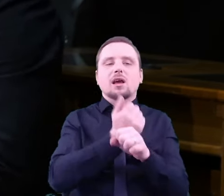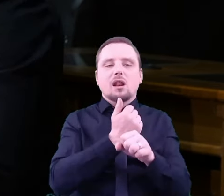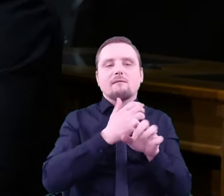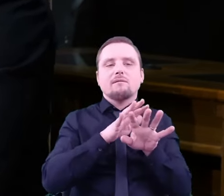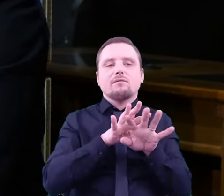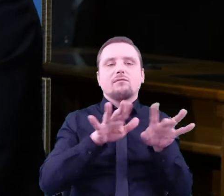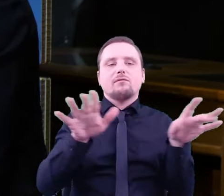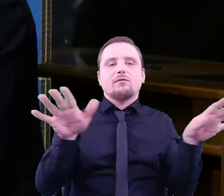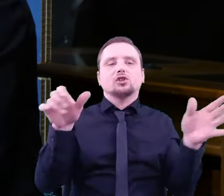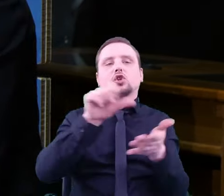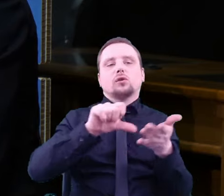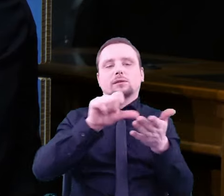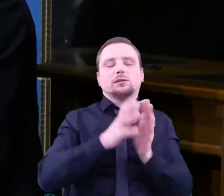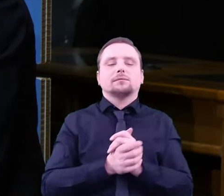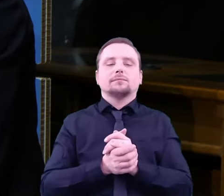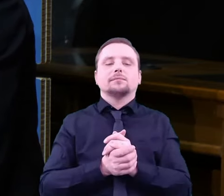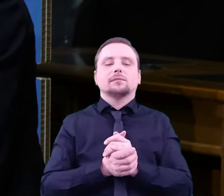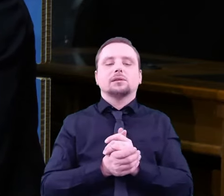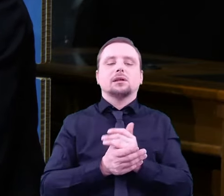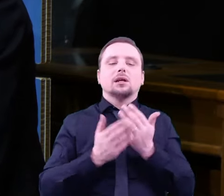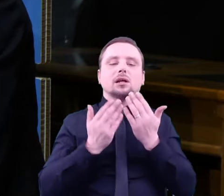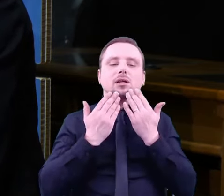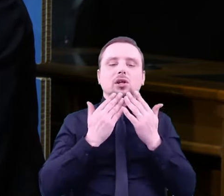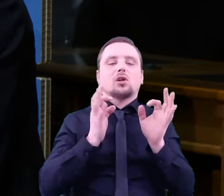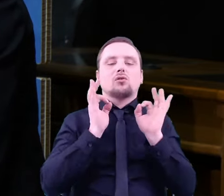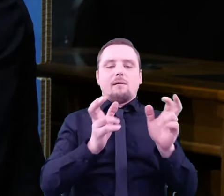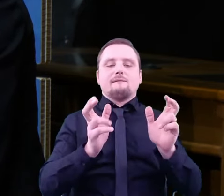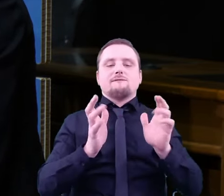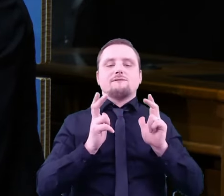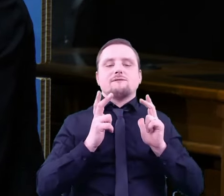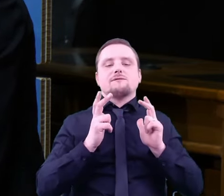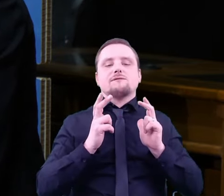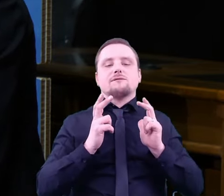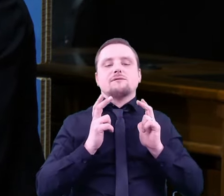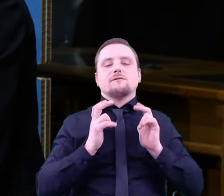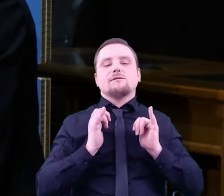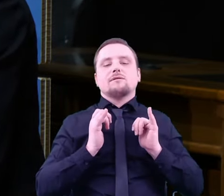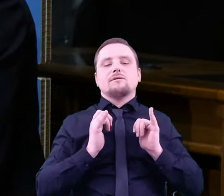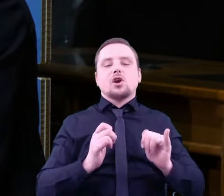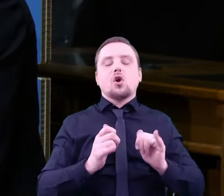as well as the release of carbon dioxide into the atmosphere, while maintaining a comfortable environment in a given building.